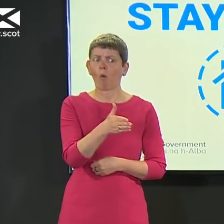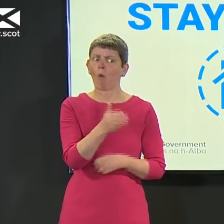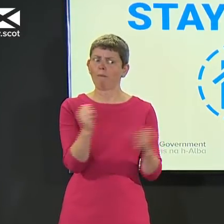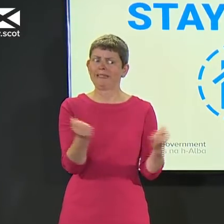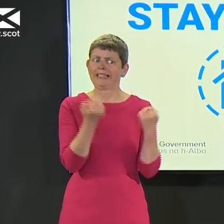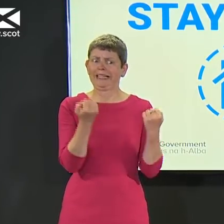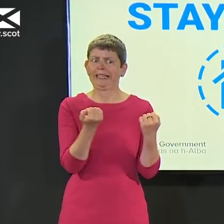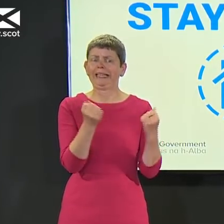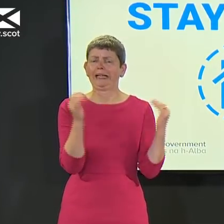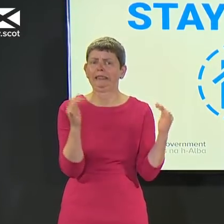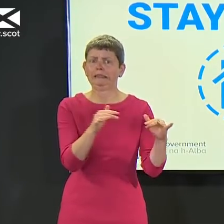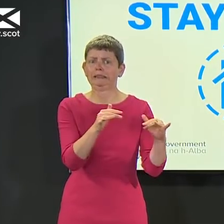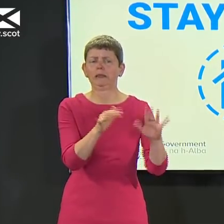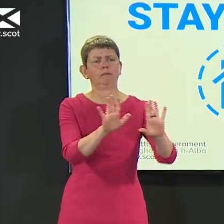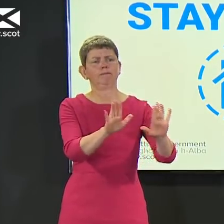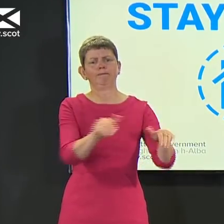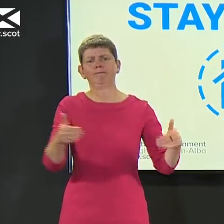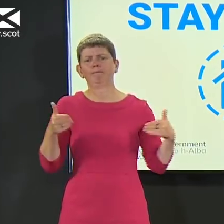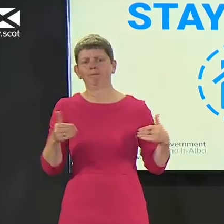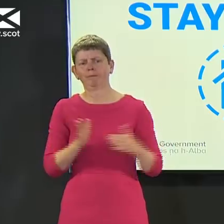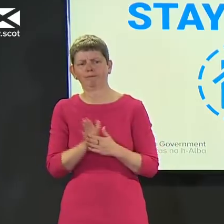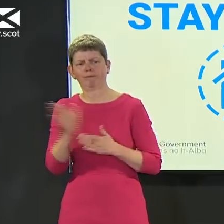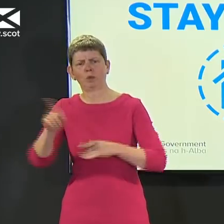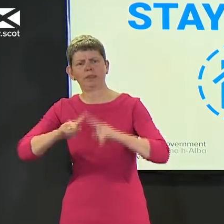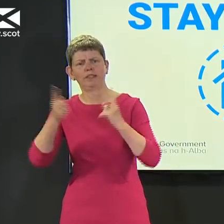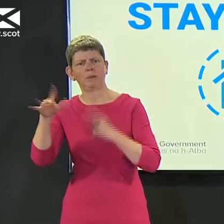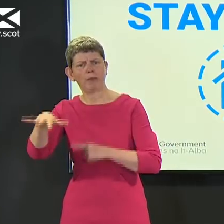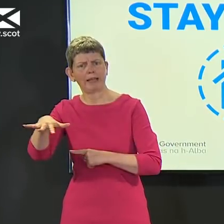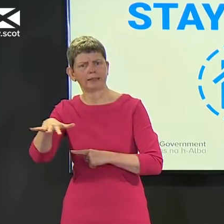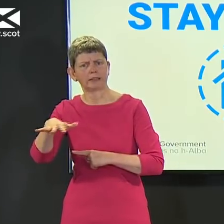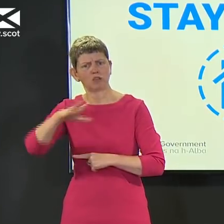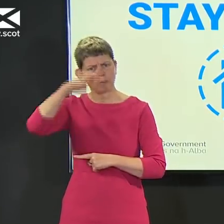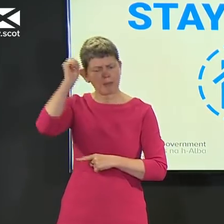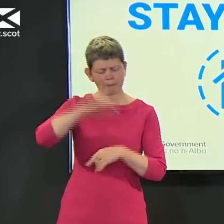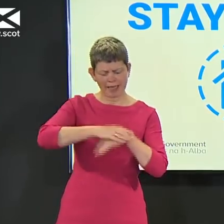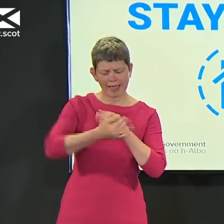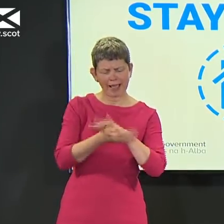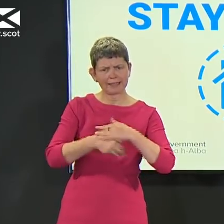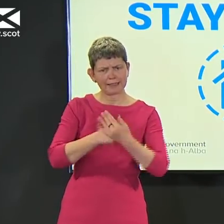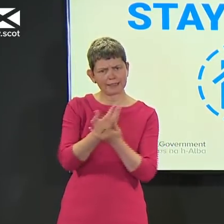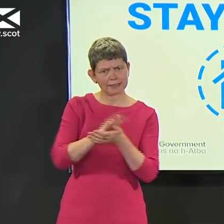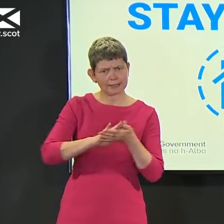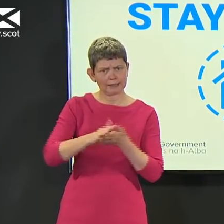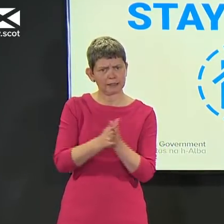come away and go somewhere else remember to clean your hands regularly use two meter distancing